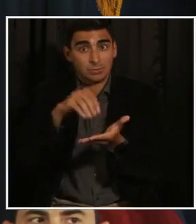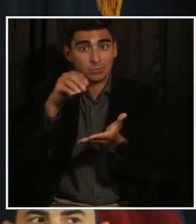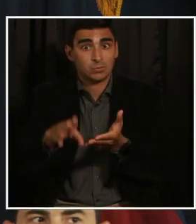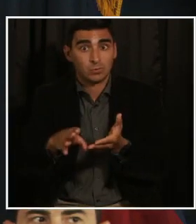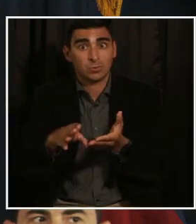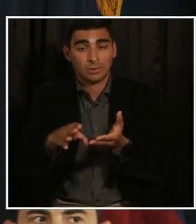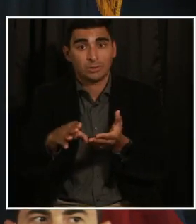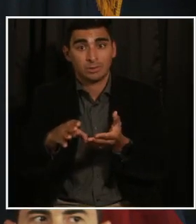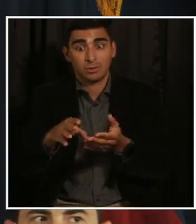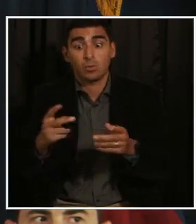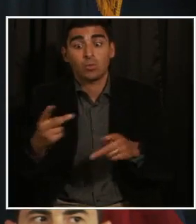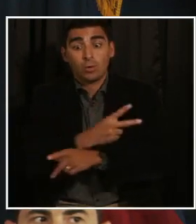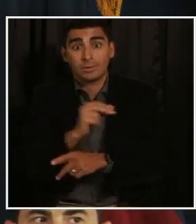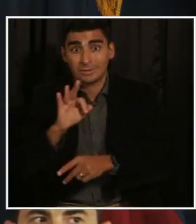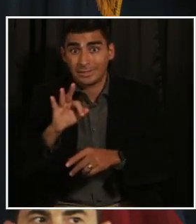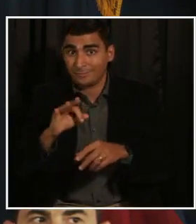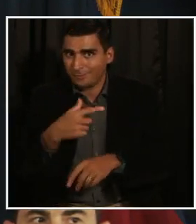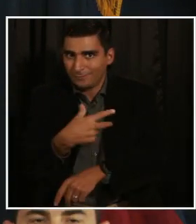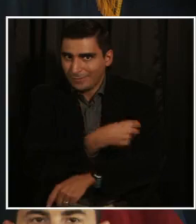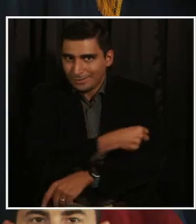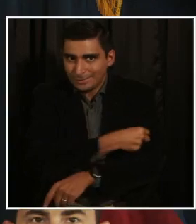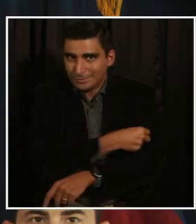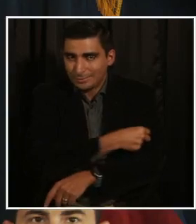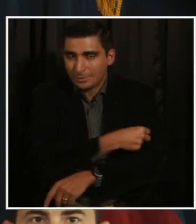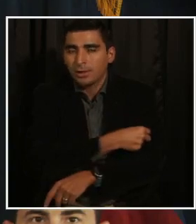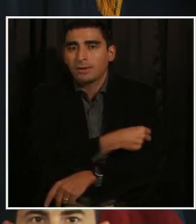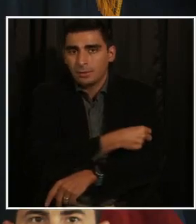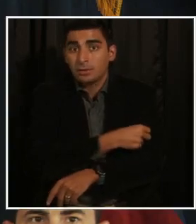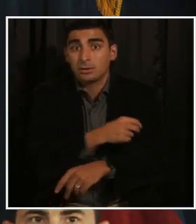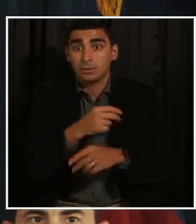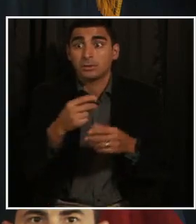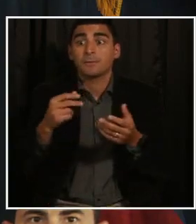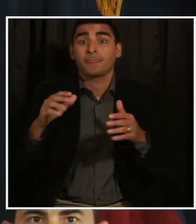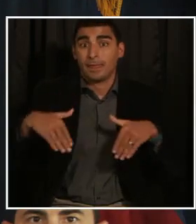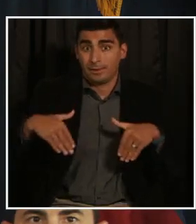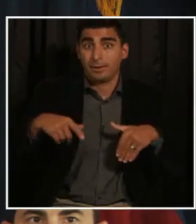unvaccinated students so by all means those who want to wear mass should wear mass in school